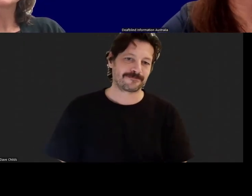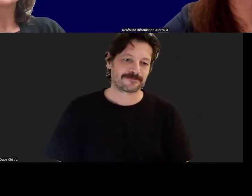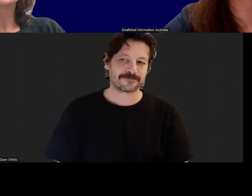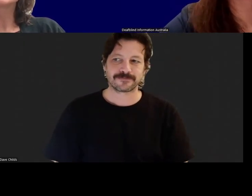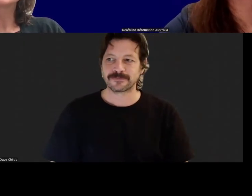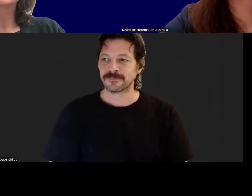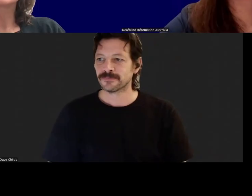Its Melanie speaking.